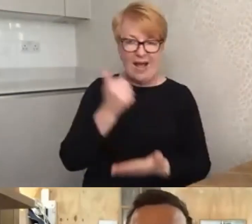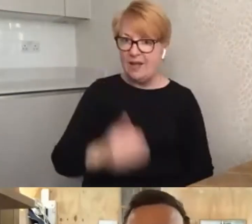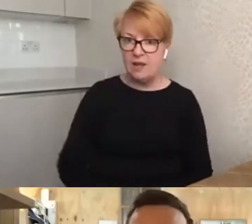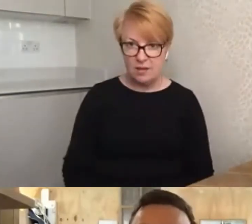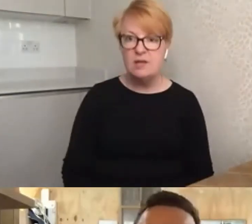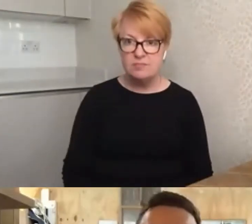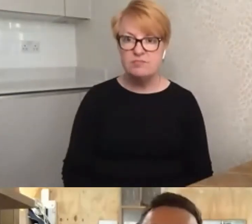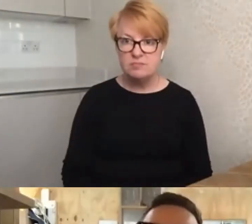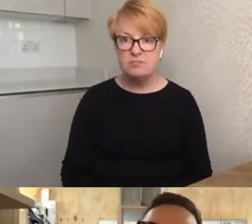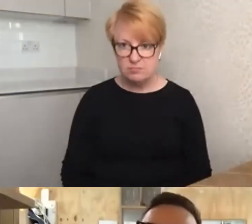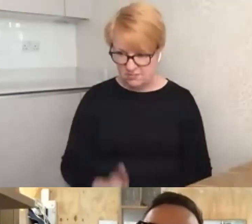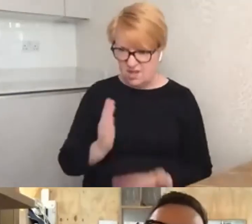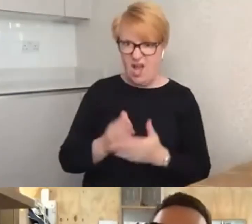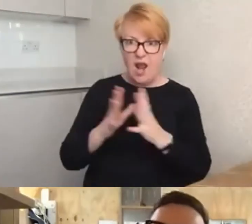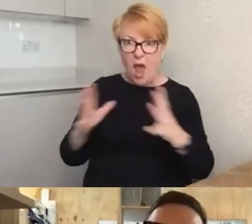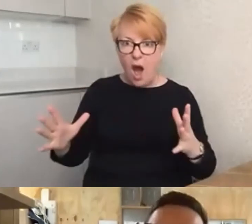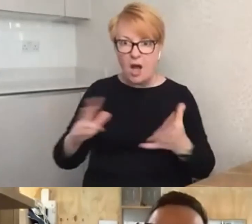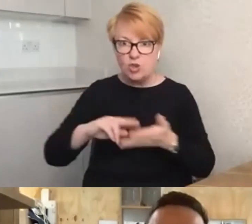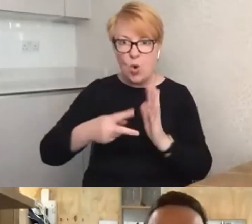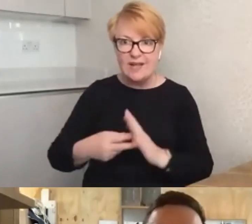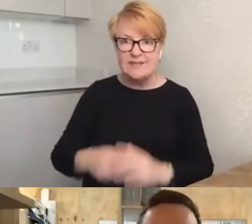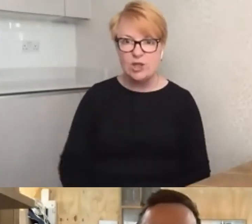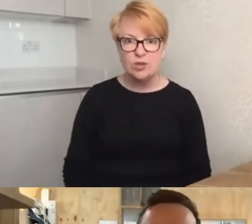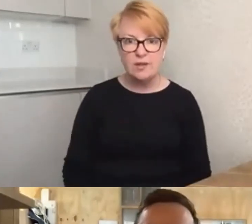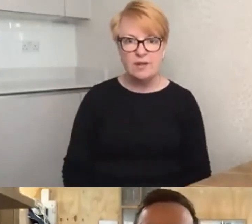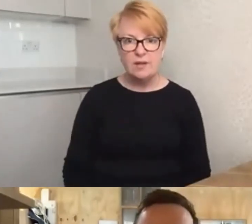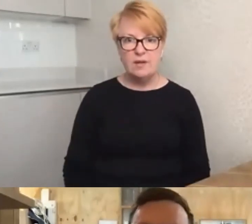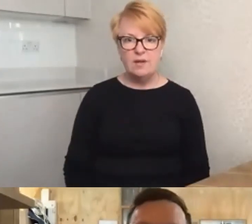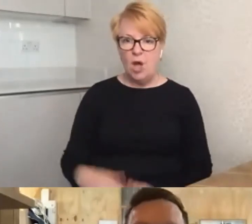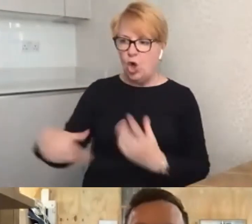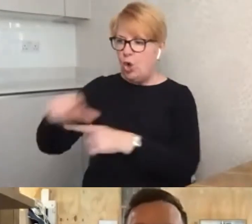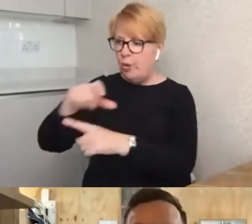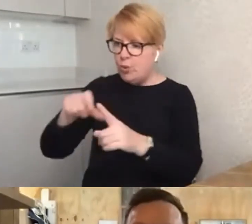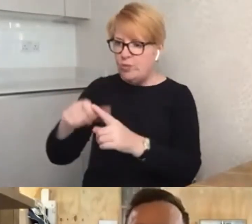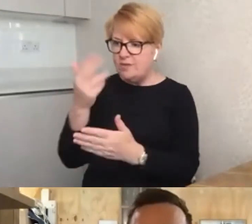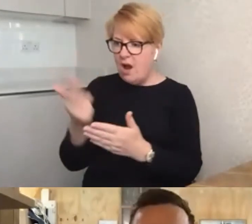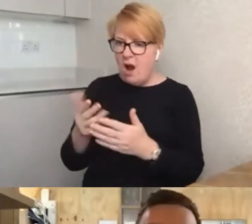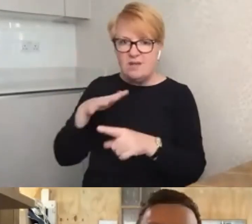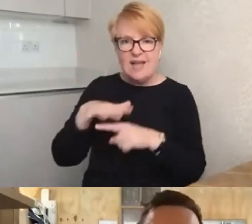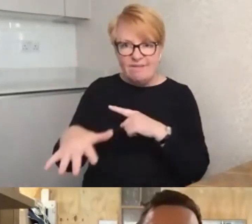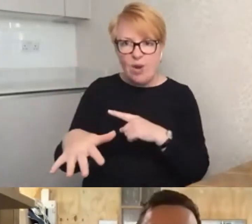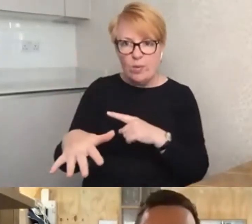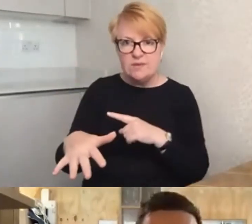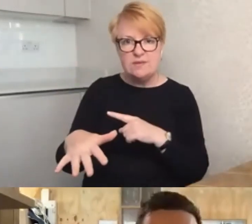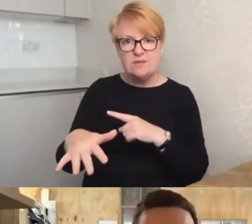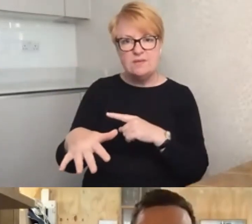I think, what interests me, when we talk about community arts, it's influenced, it's influenced, actually, his legacy was the creation of